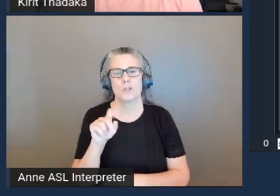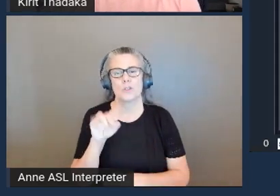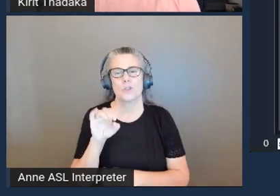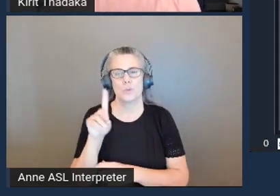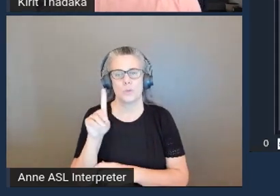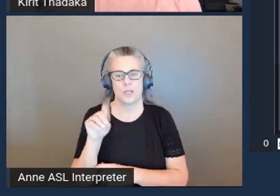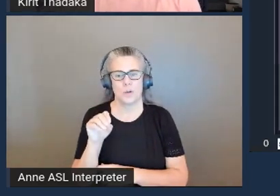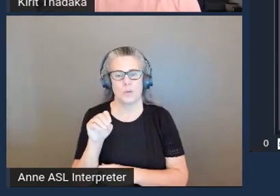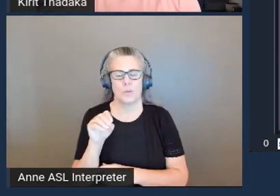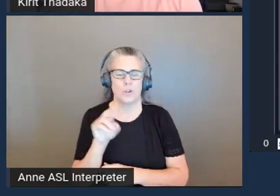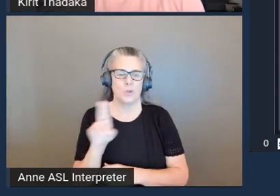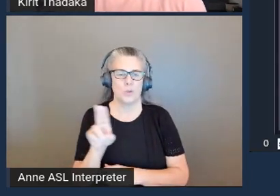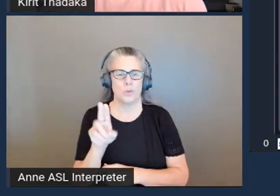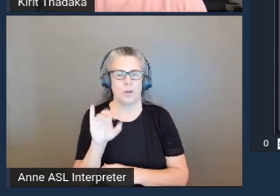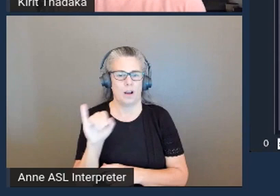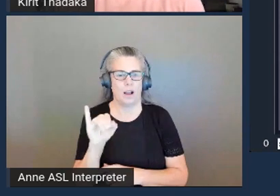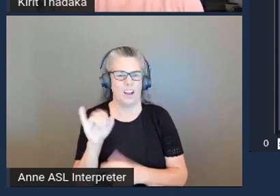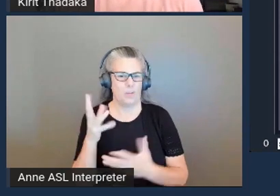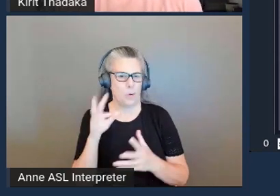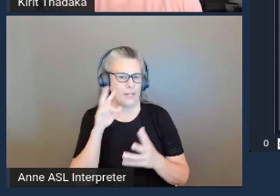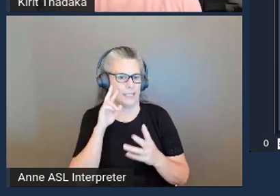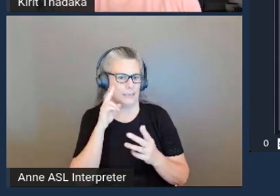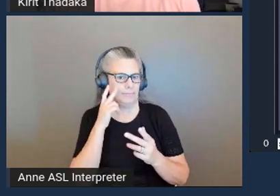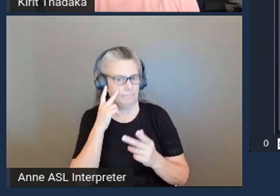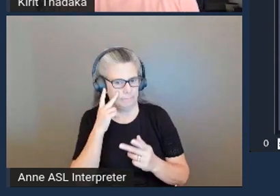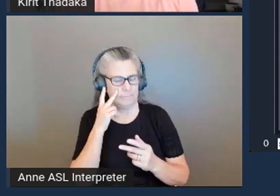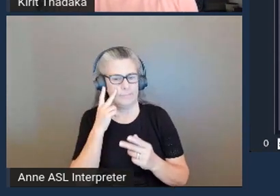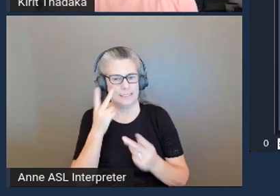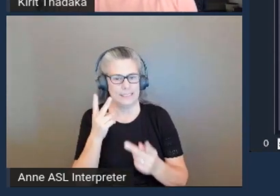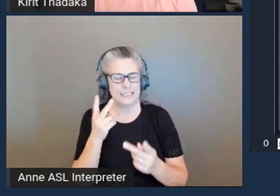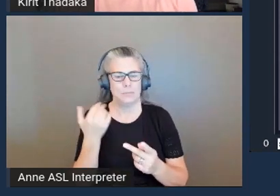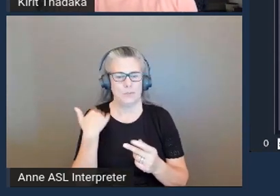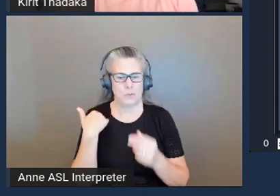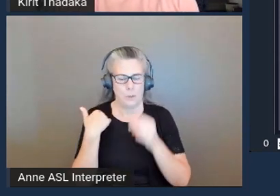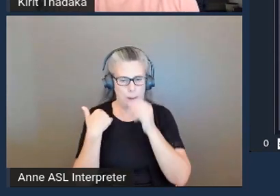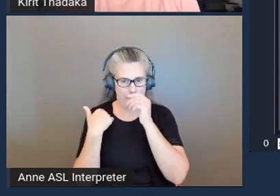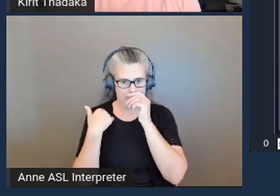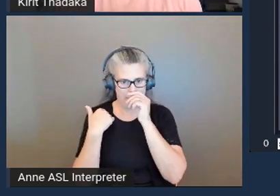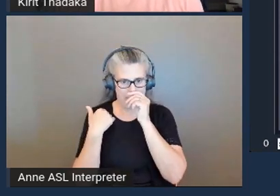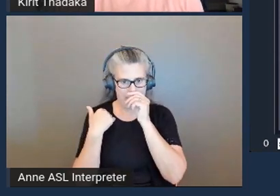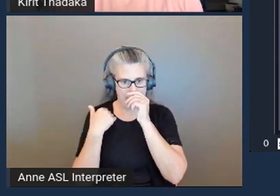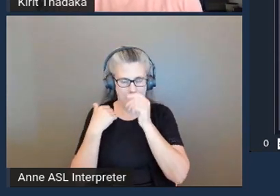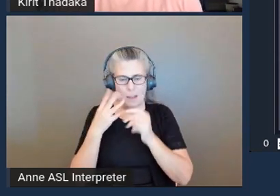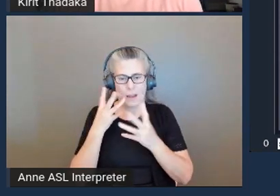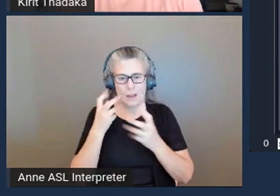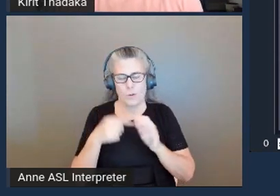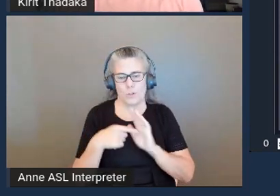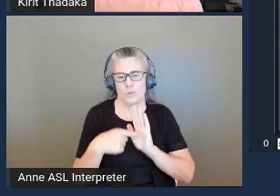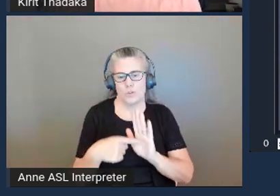and what I'm specifically gonna demonstrate today is two capabilities within SageMaker Pipelines